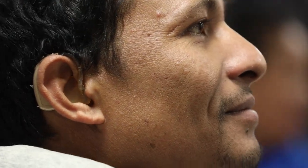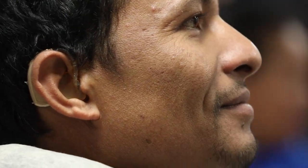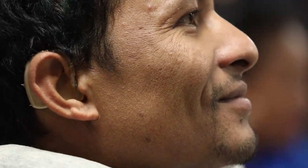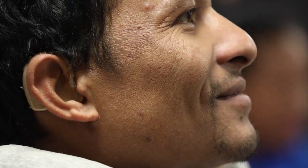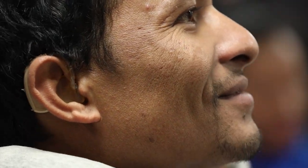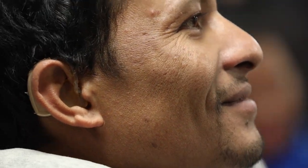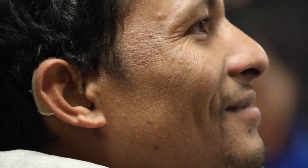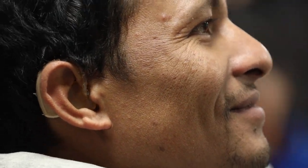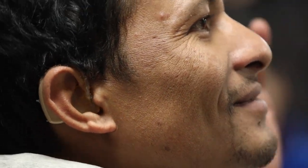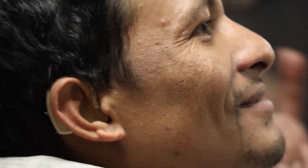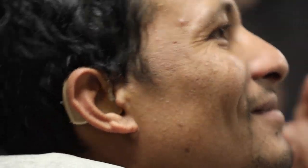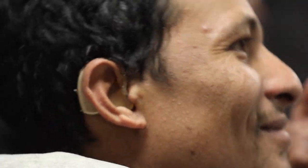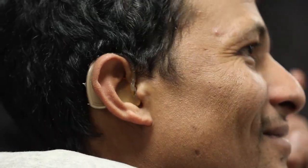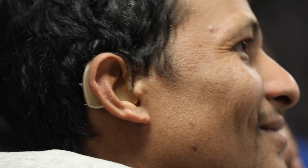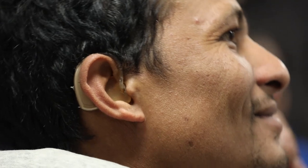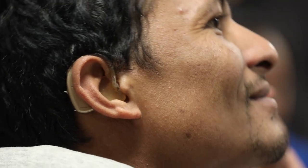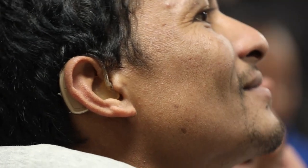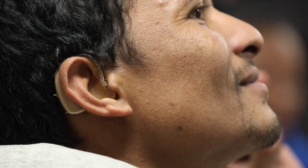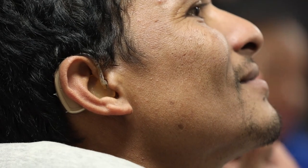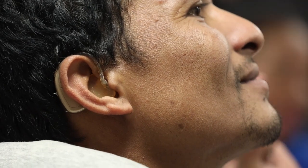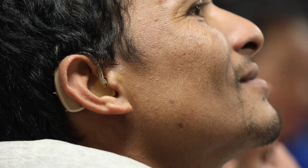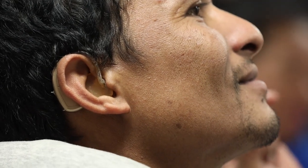(Sangita) my father, and we did what he did.